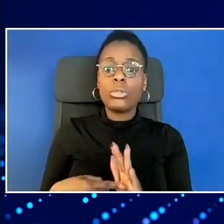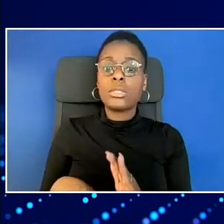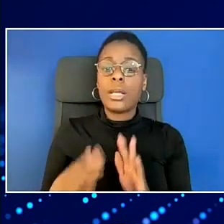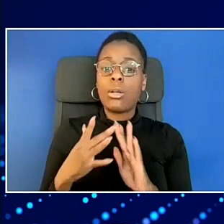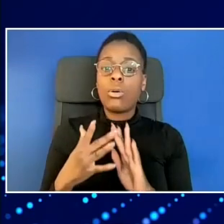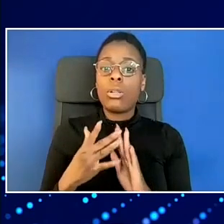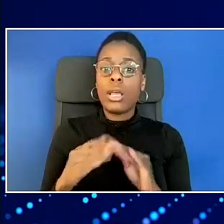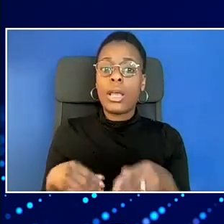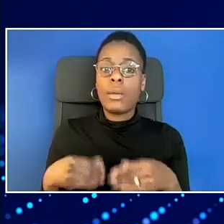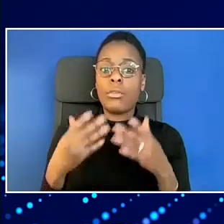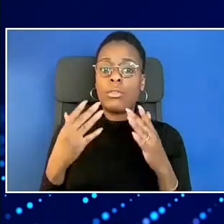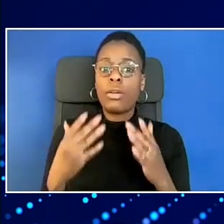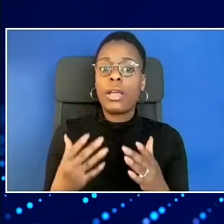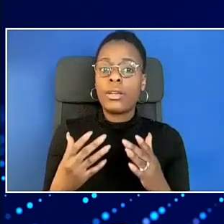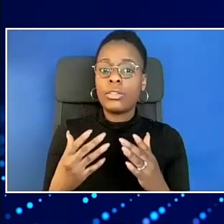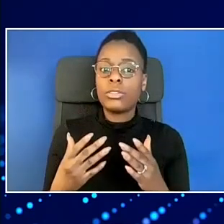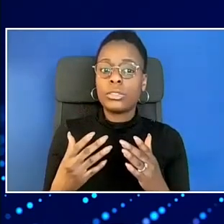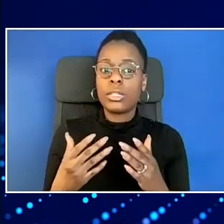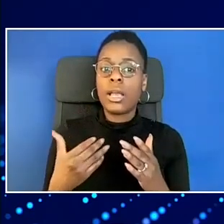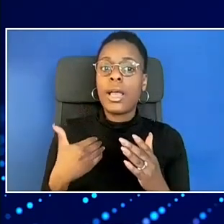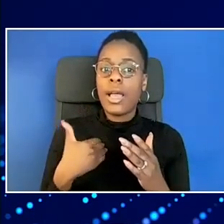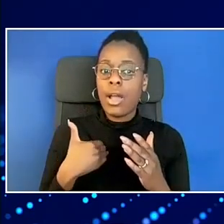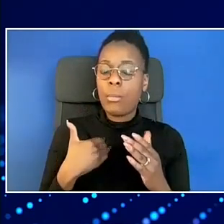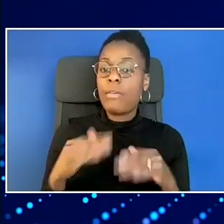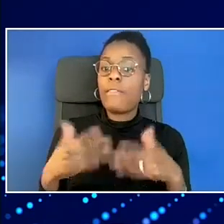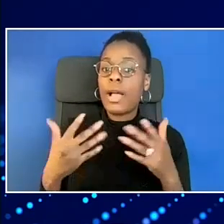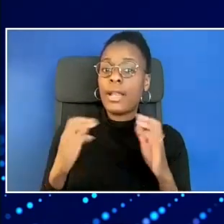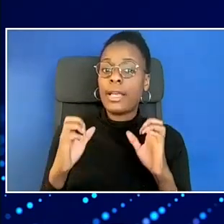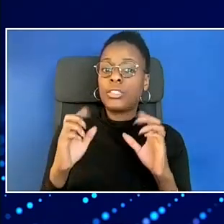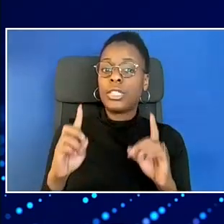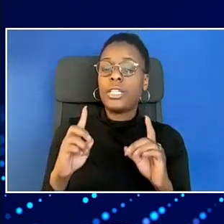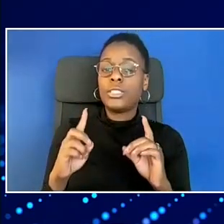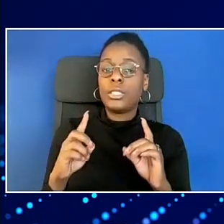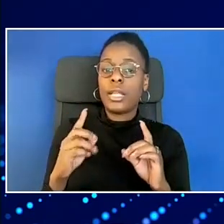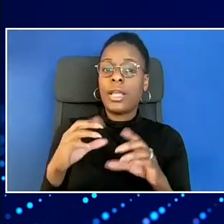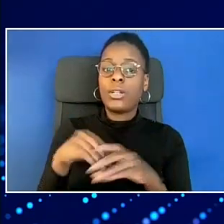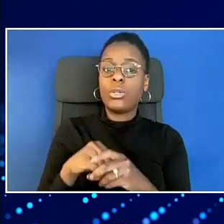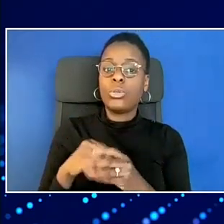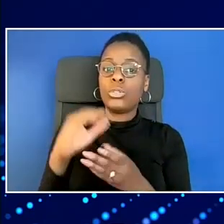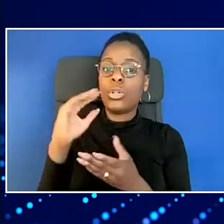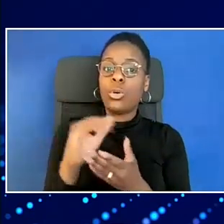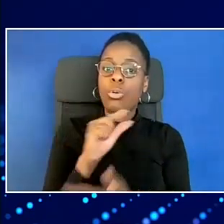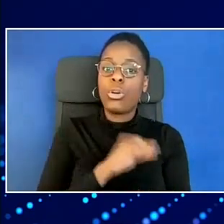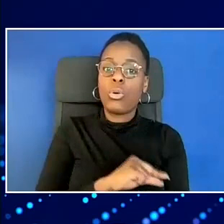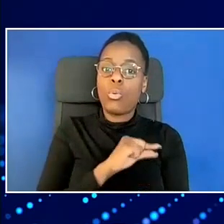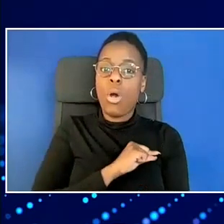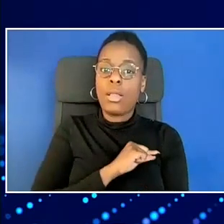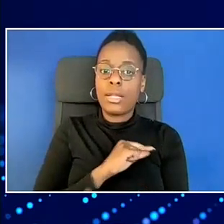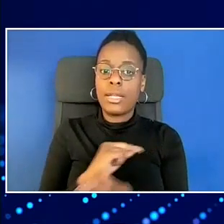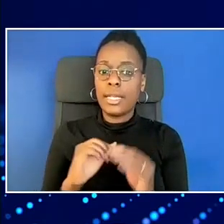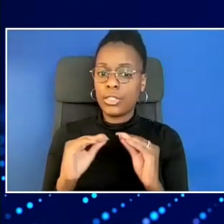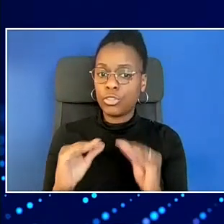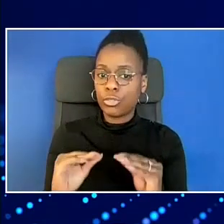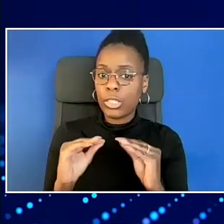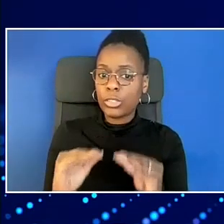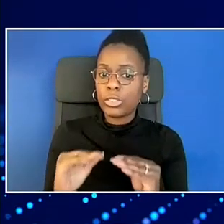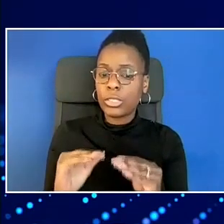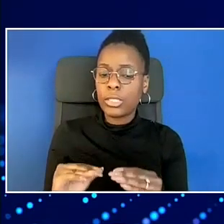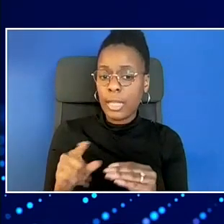instruction? That's what I'm asking because that was what your comment was, Dave. And so I'm trying to understand that comment as a rationale for this proposal.